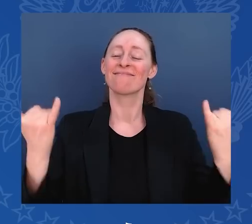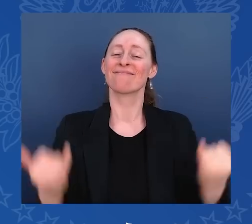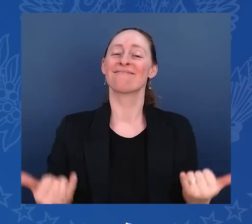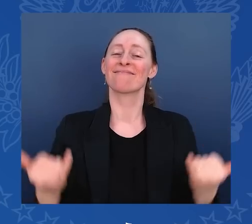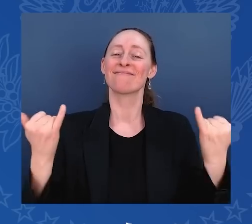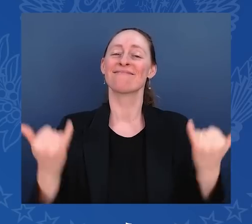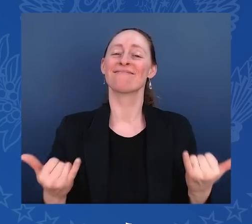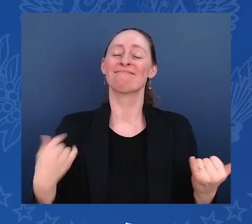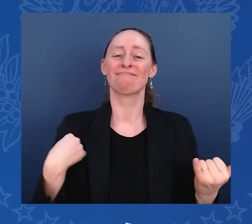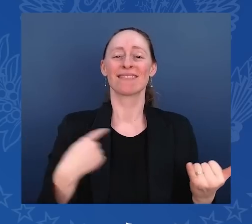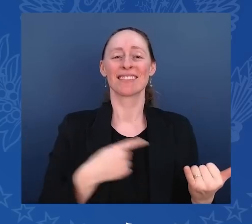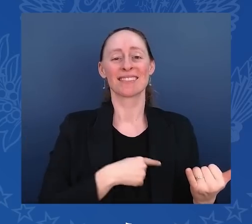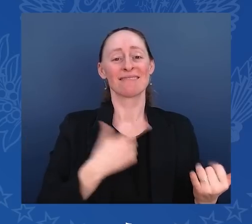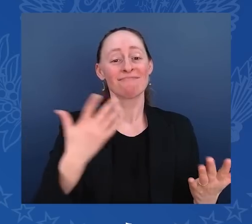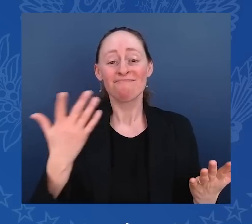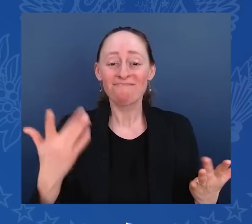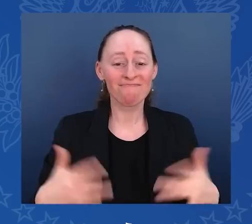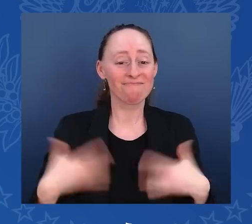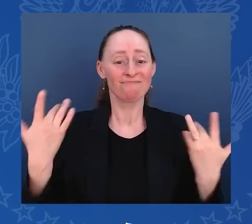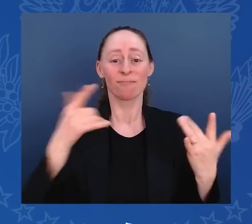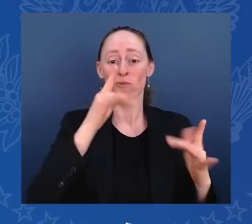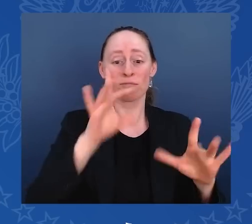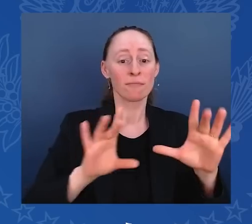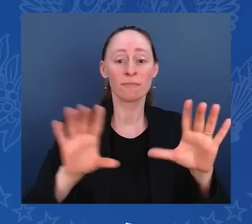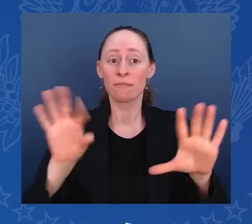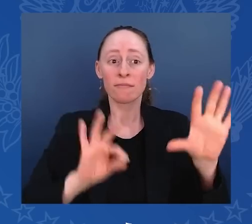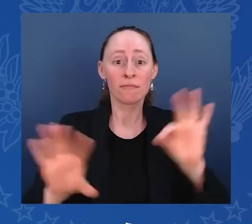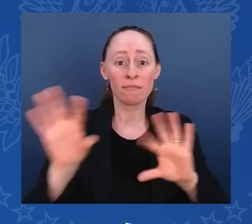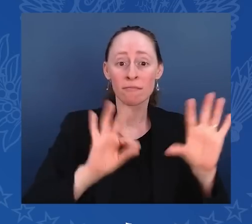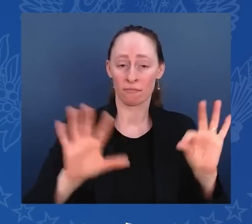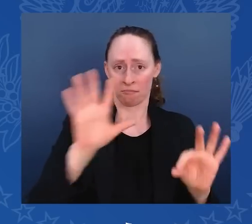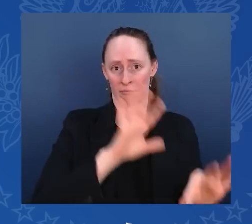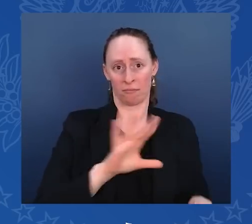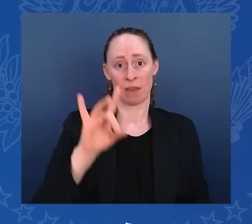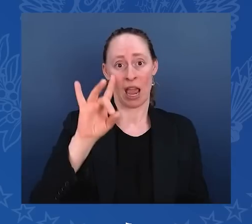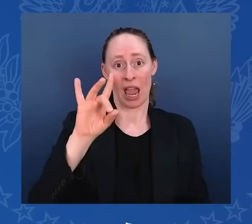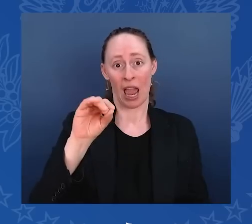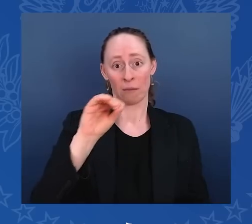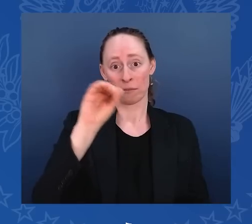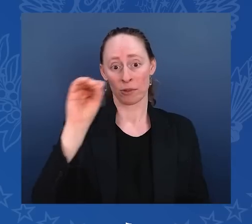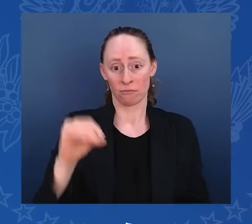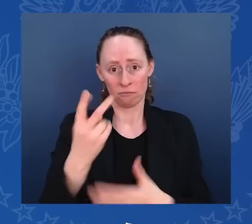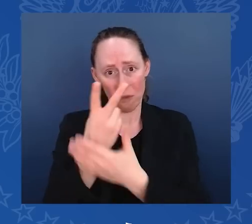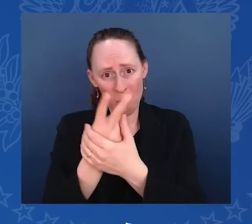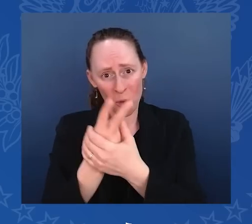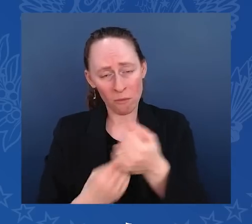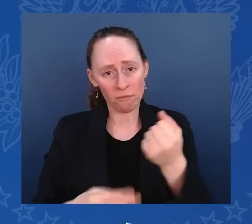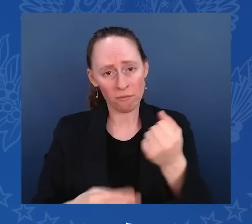More than 80% of them received bipartisan support for passing. I also want to thank my friend and colleague